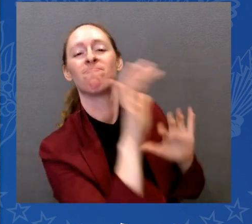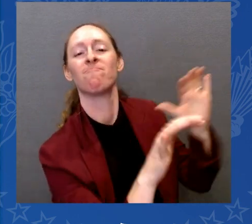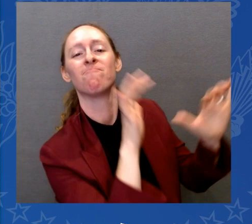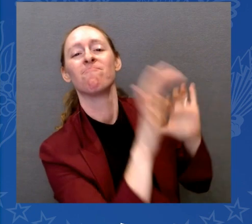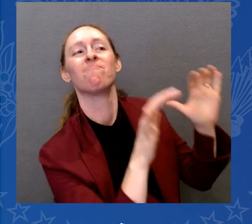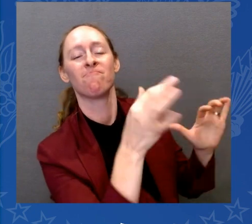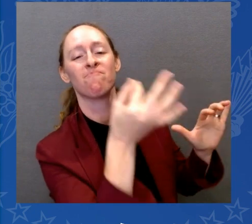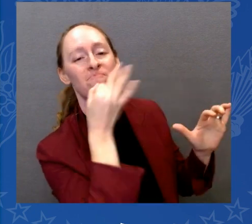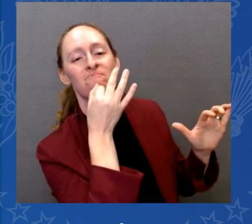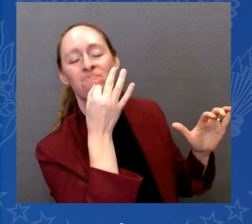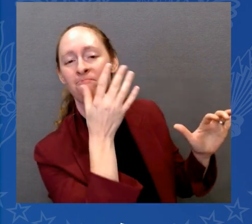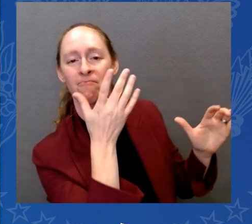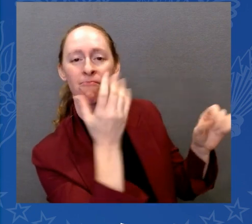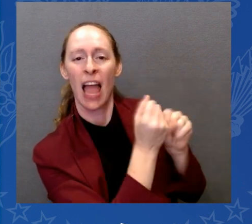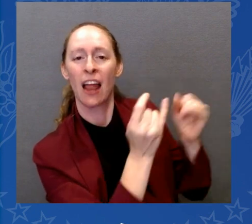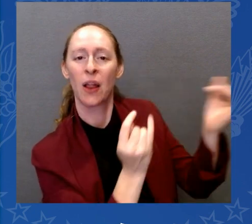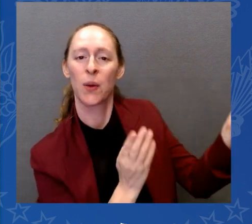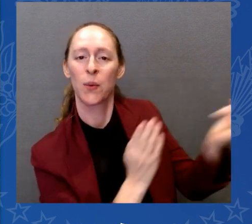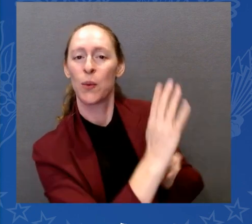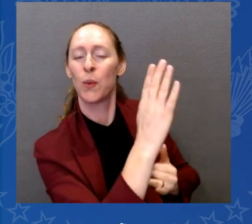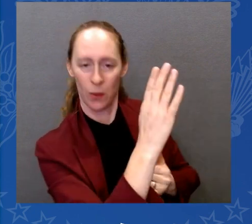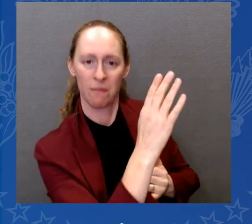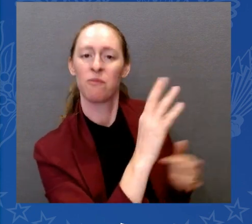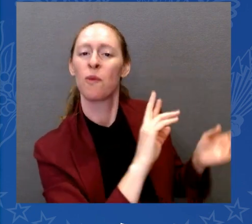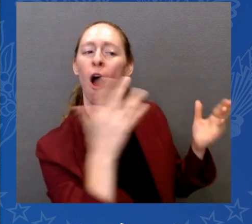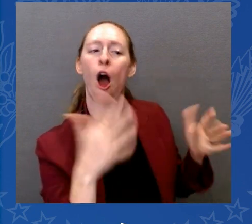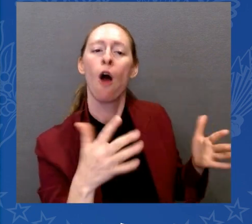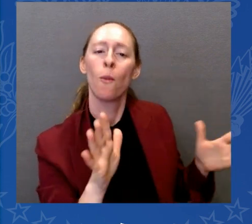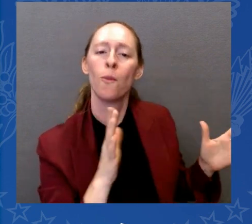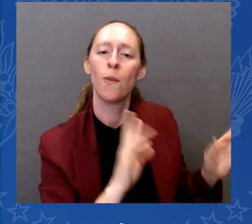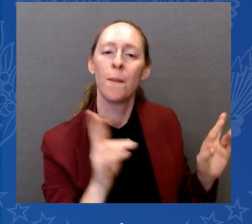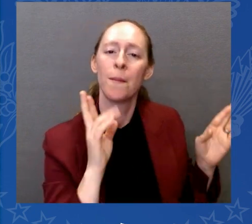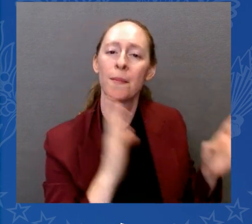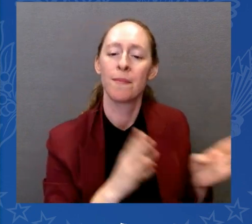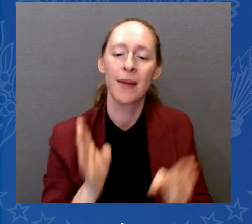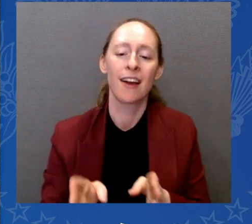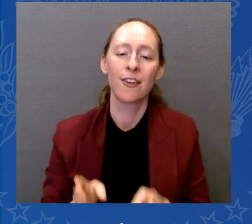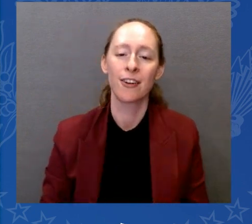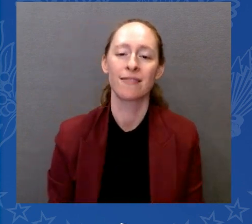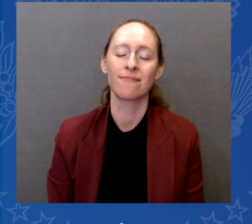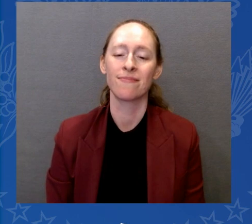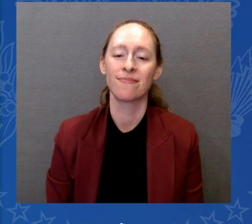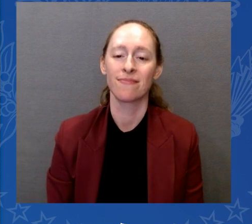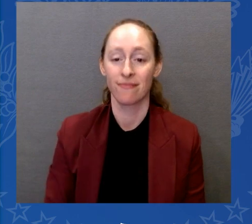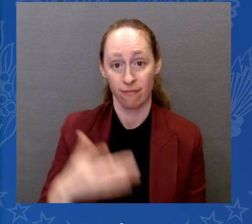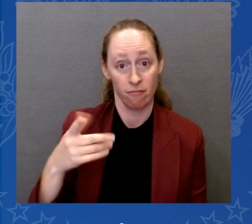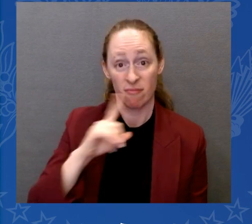American soldiers of the 10th Mountain Division scaled that 1,800-foot cliff at night, caught the Germans by surprise,